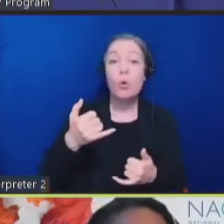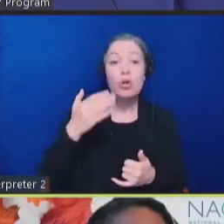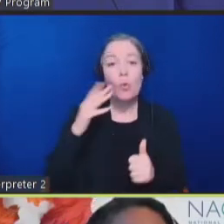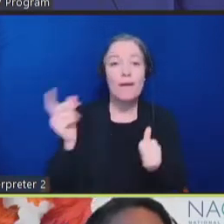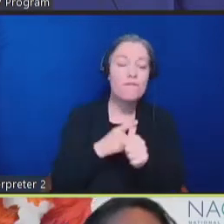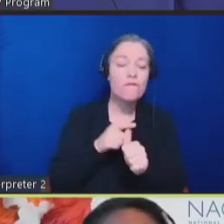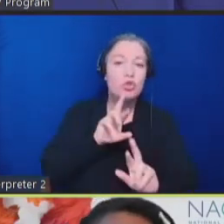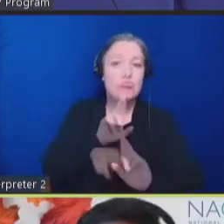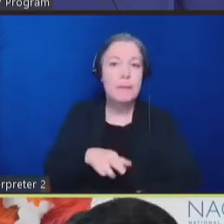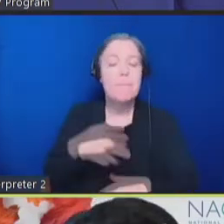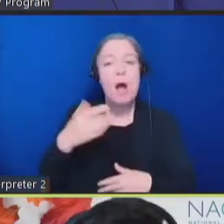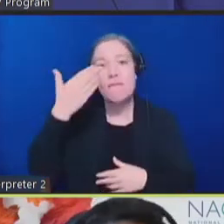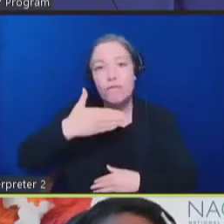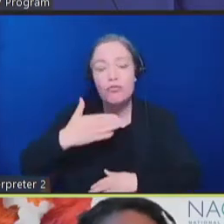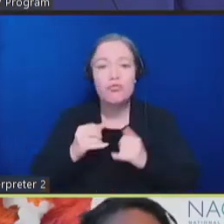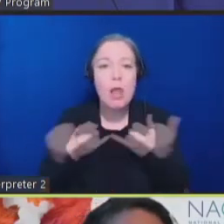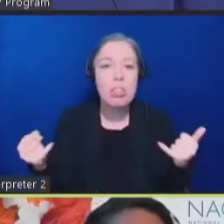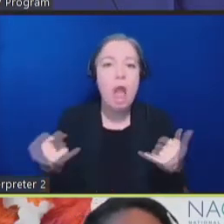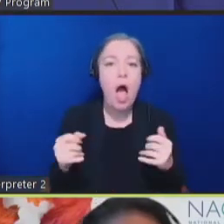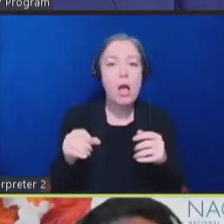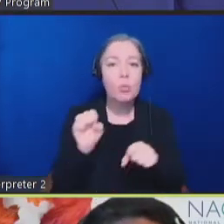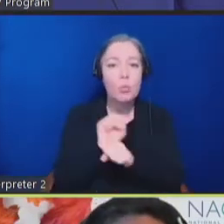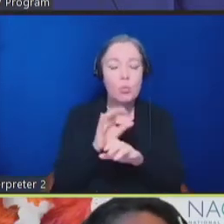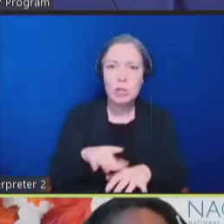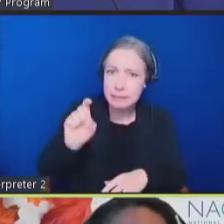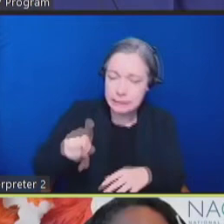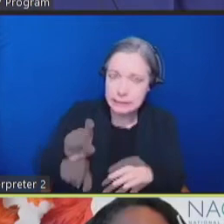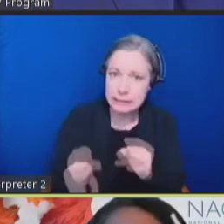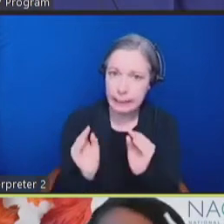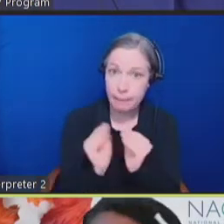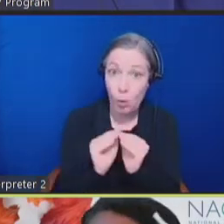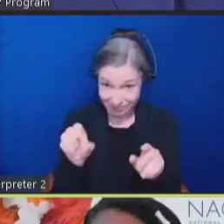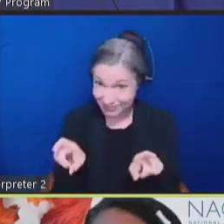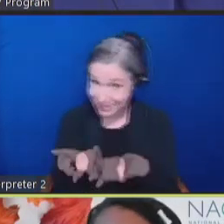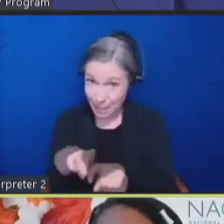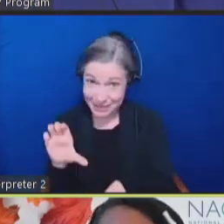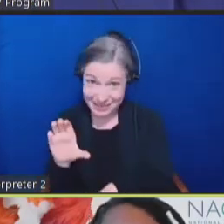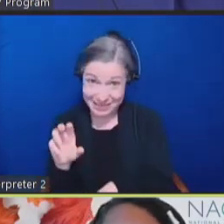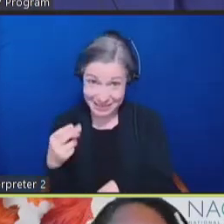workers, need additional mental health training. They may need that sort of